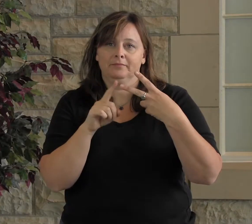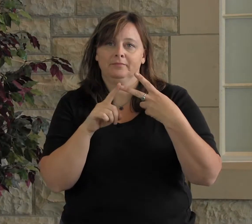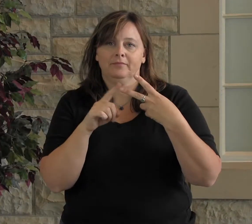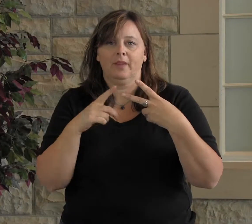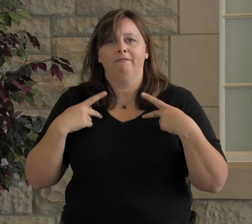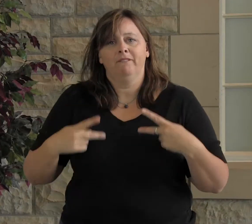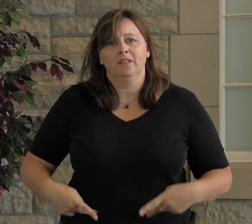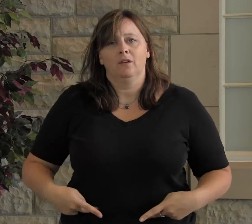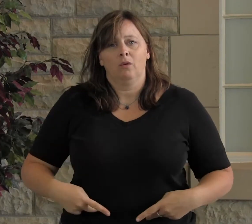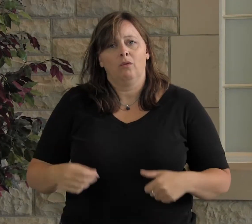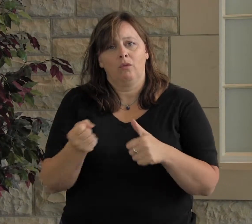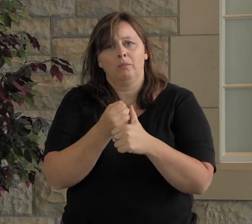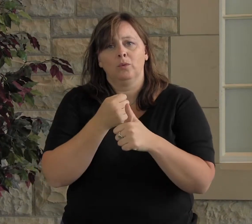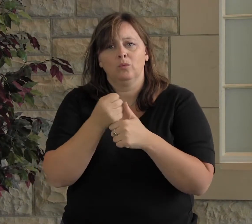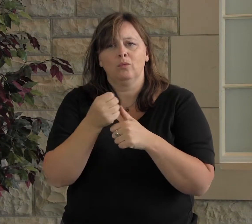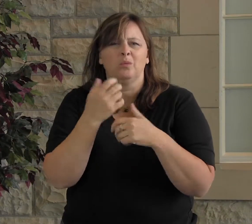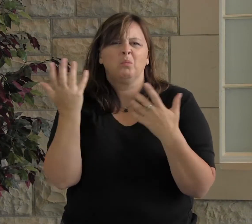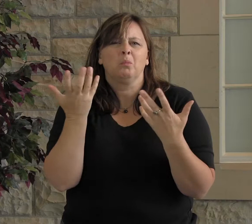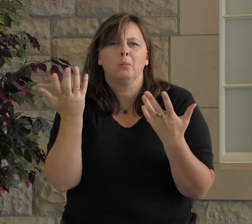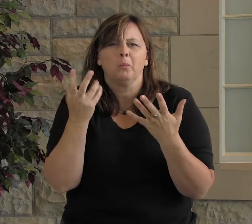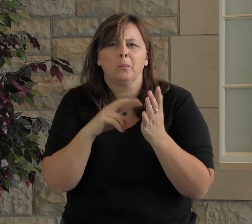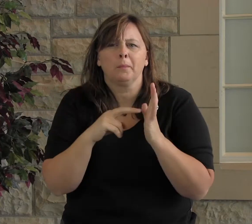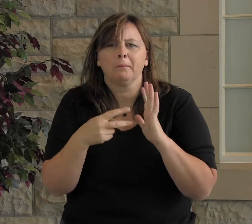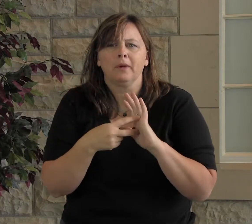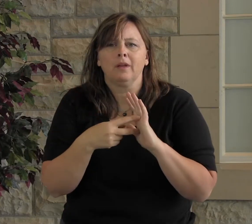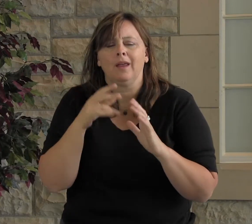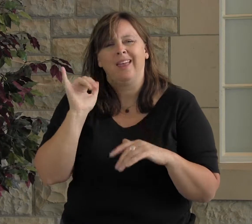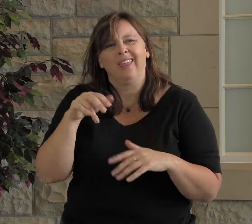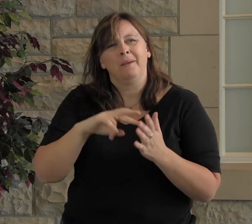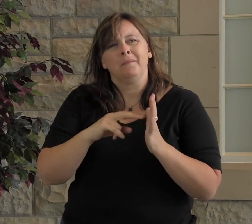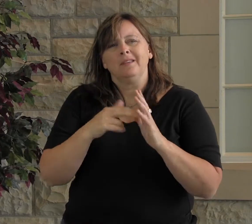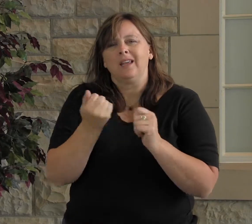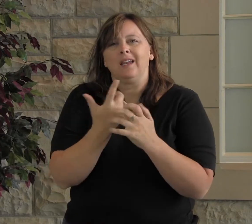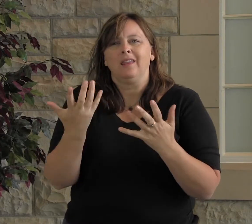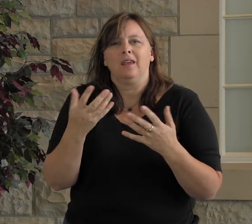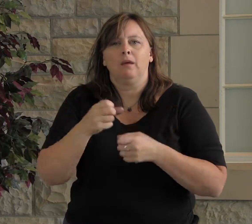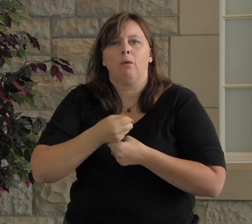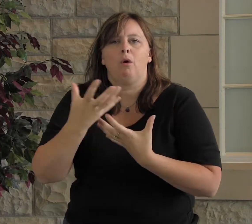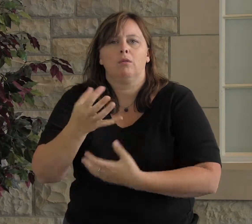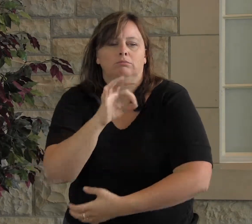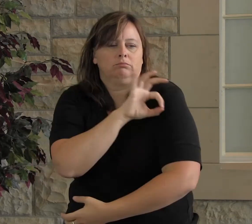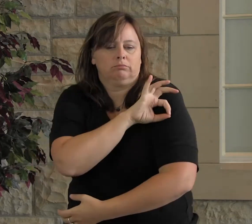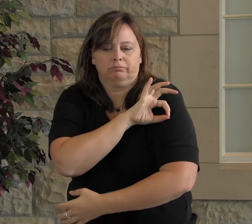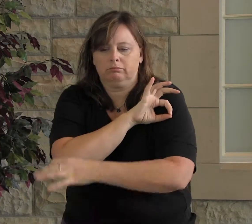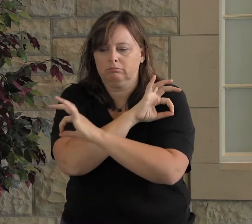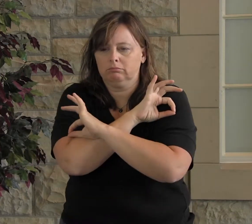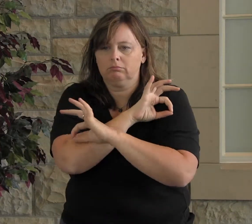The second kind of abuse, that we are going to talk about, is physical abuse. Physical abuse is